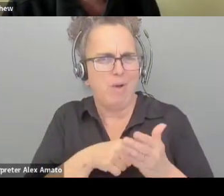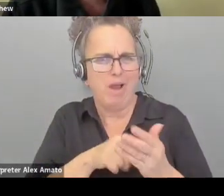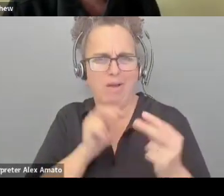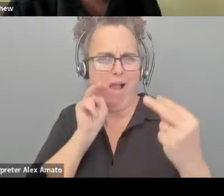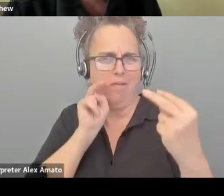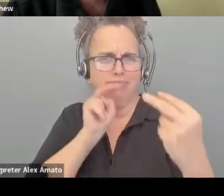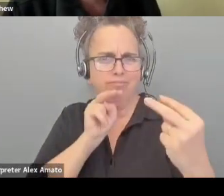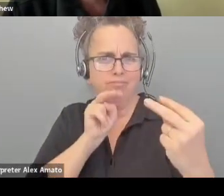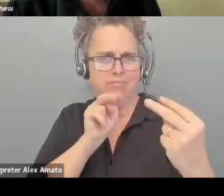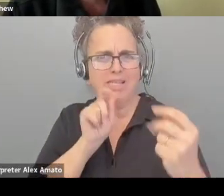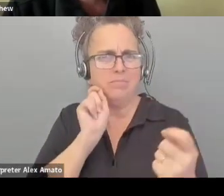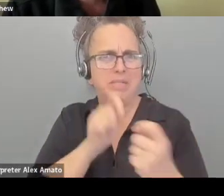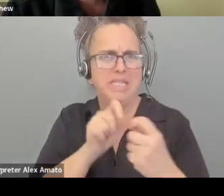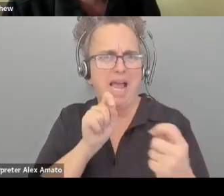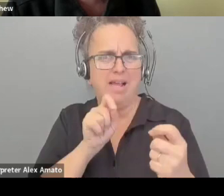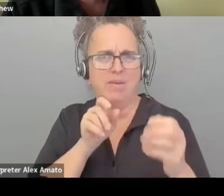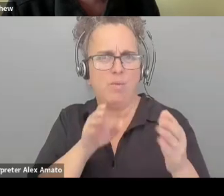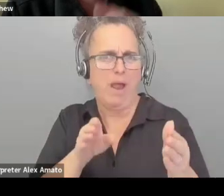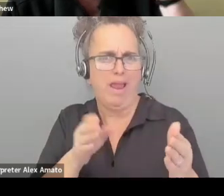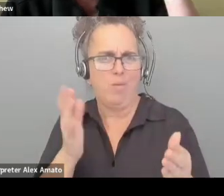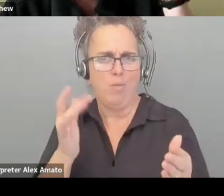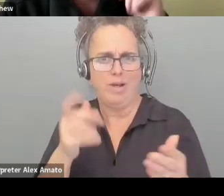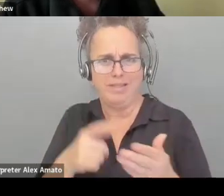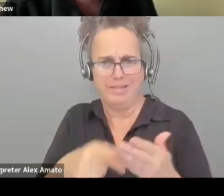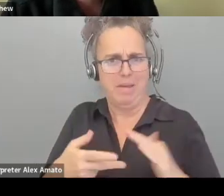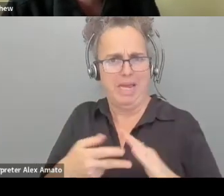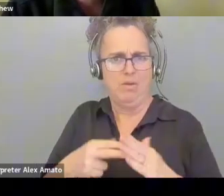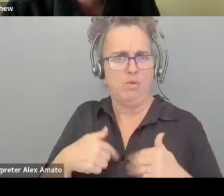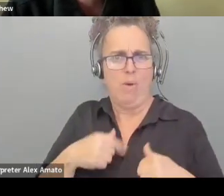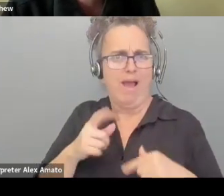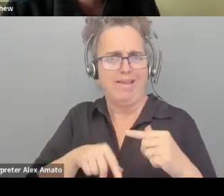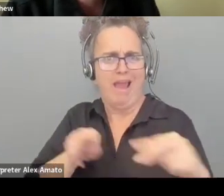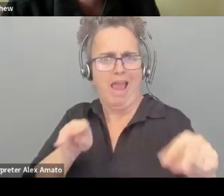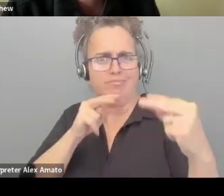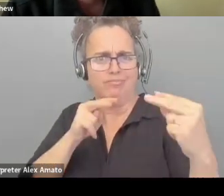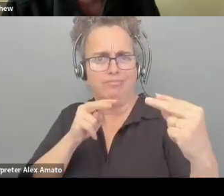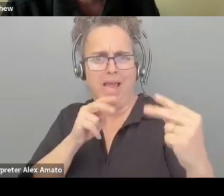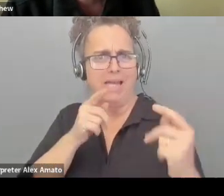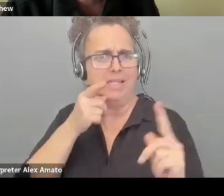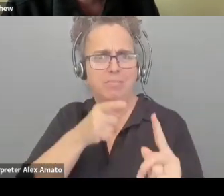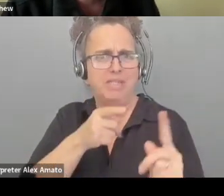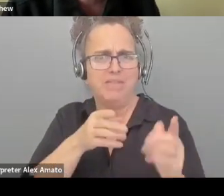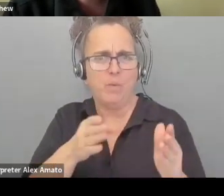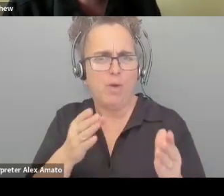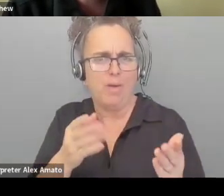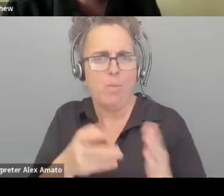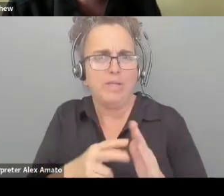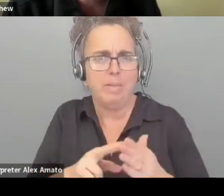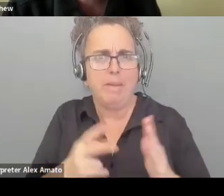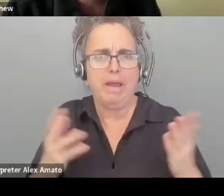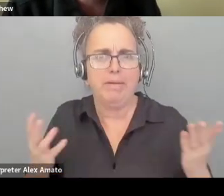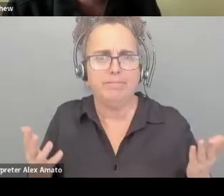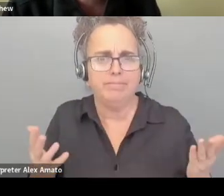What does it say about me that I can't meet people's eyes in a particular way and it shouldn't say anything,